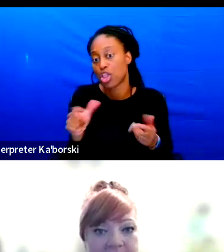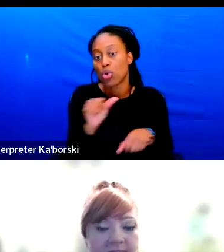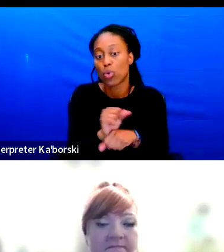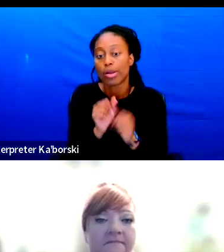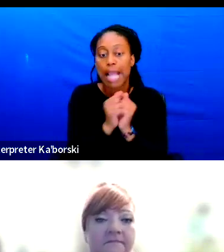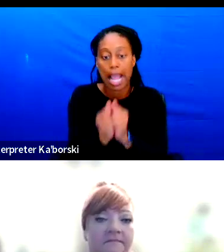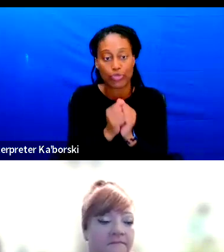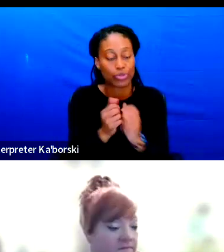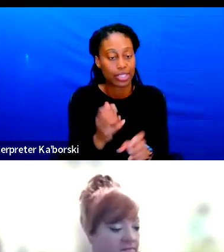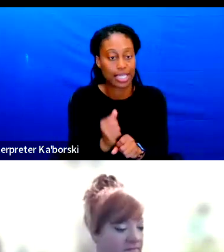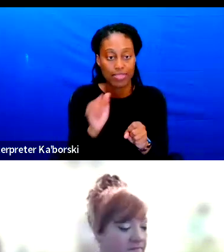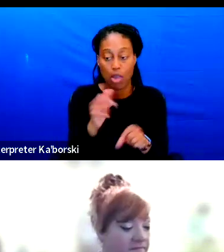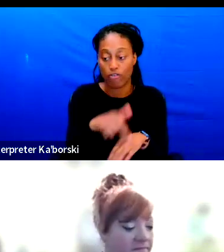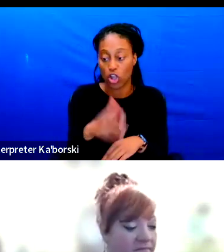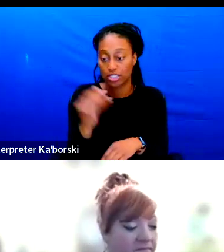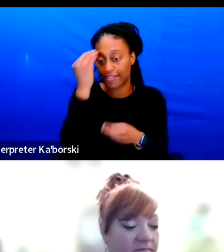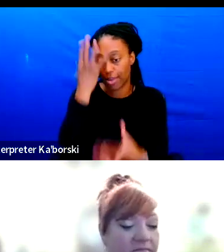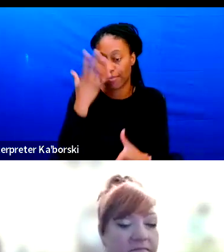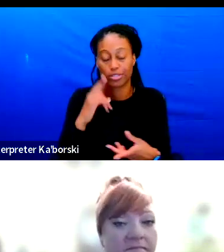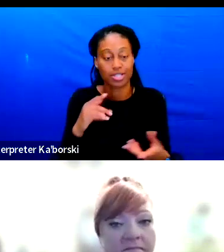Adam Ayers w/ APRIL: and information and get them connected.